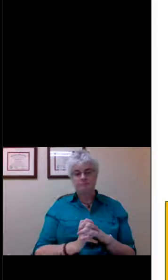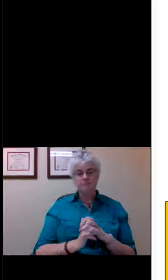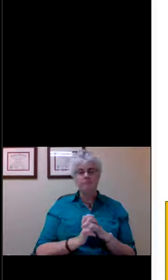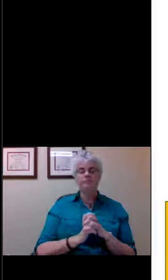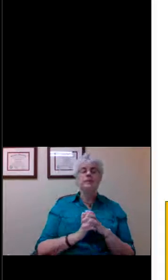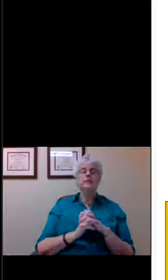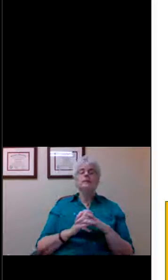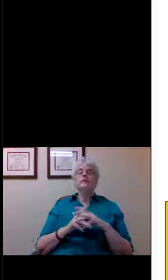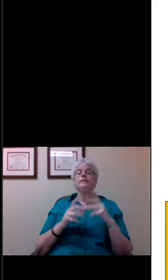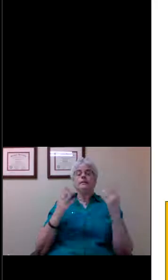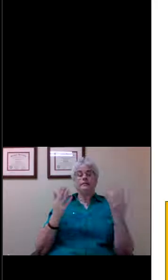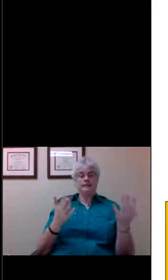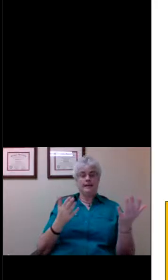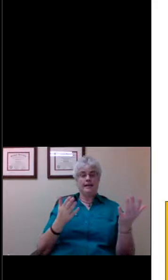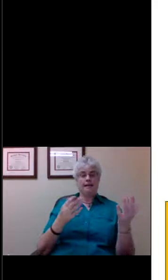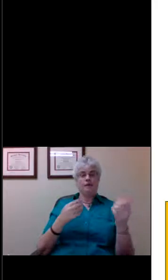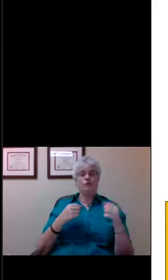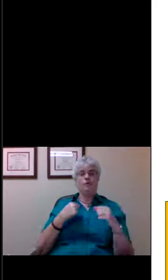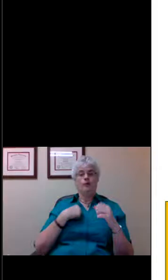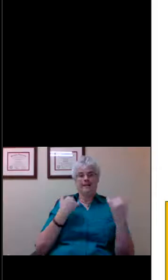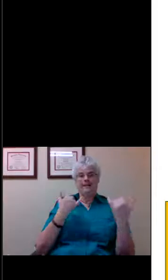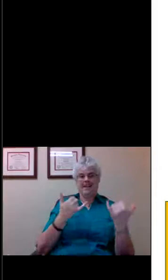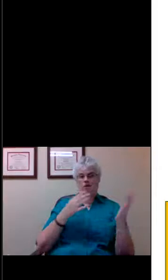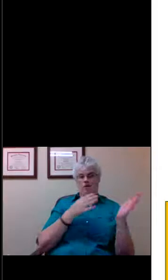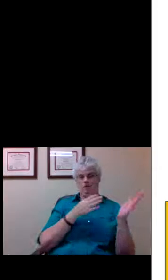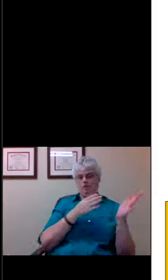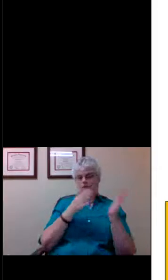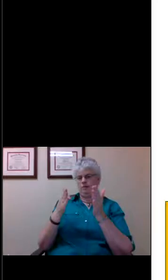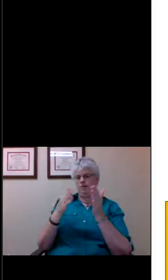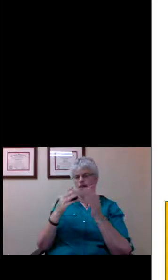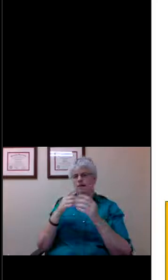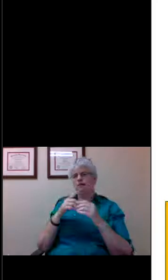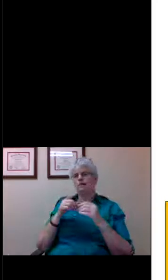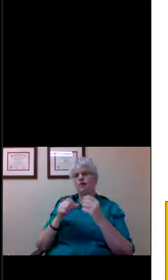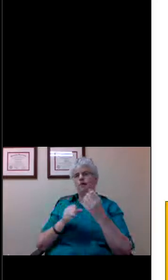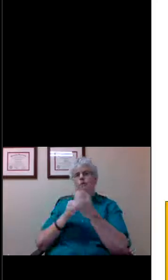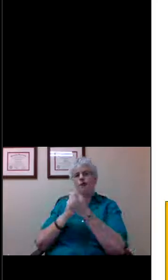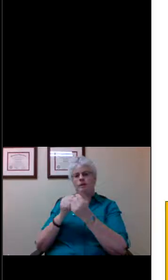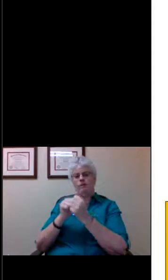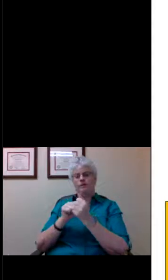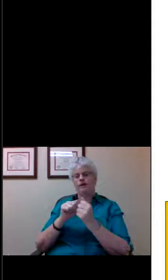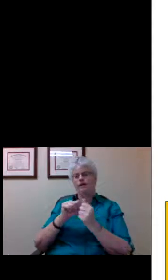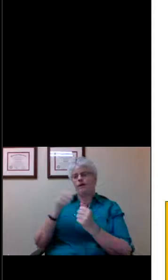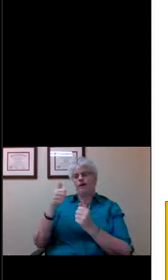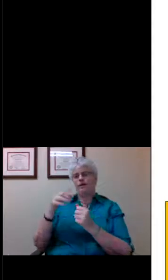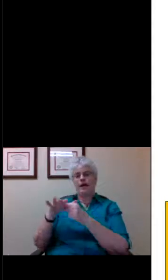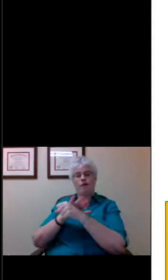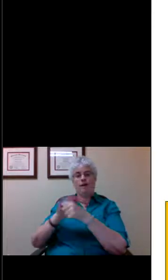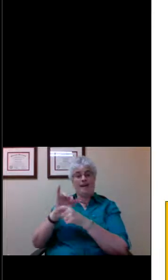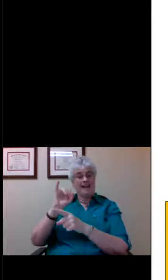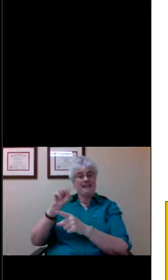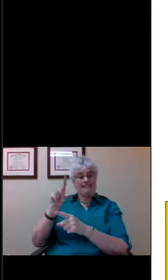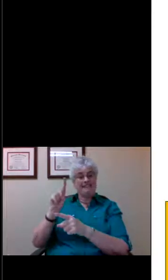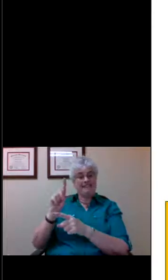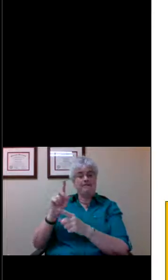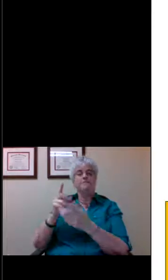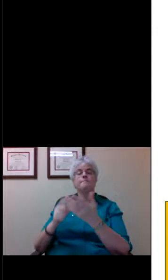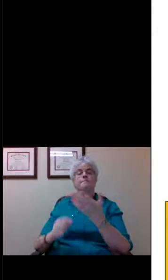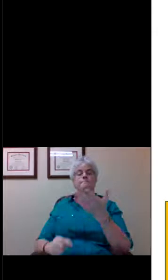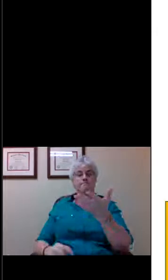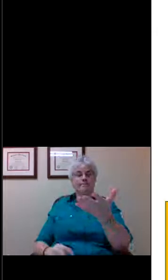positive results from that. Then from there we were able to work with